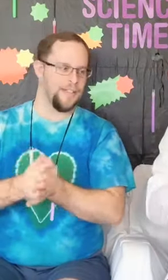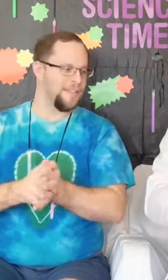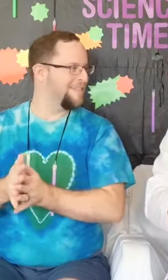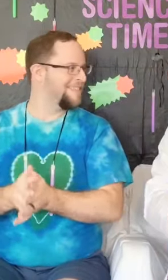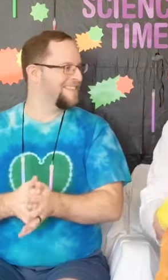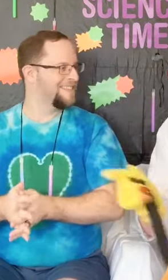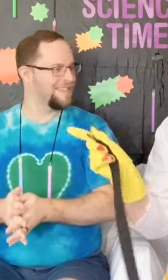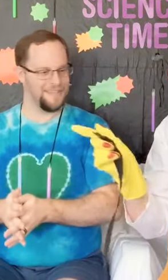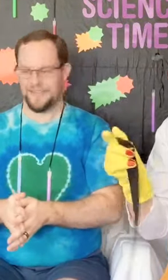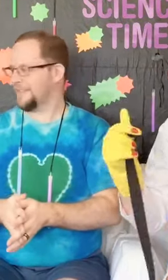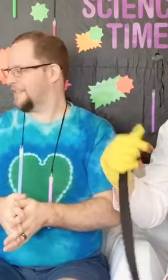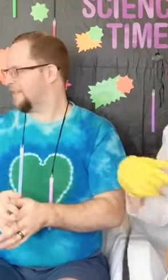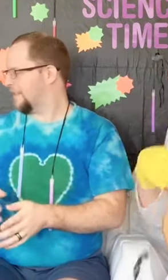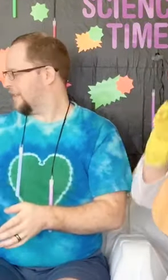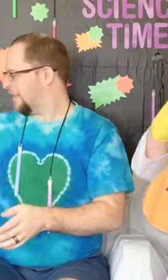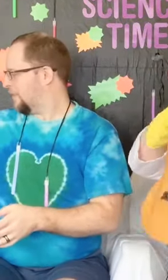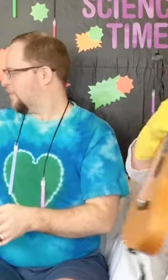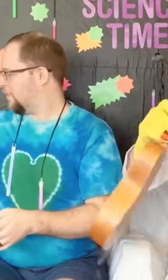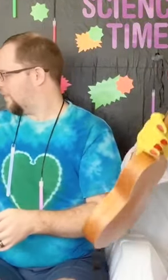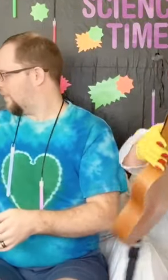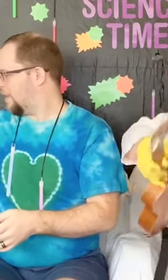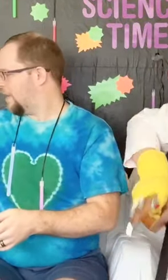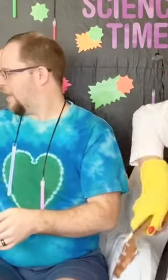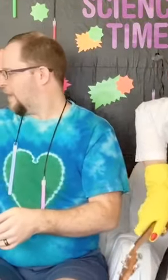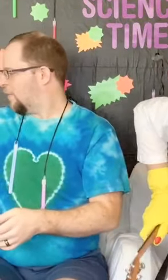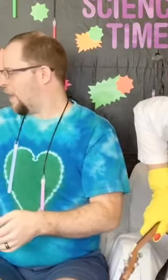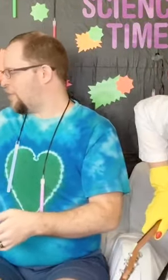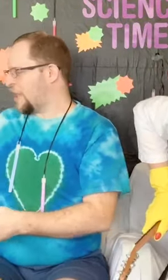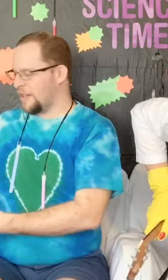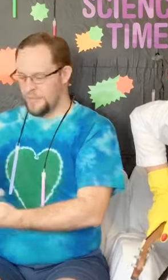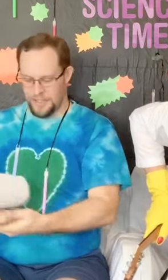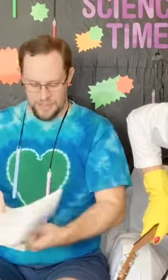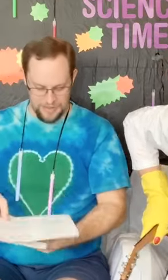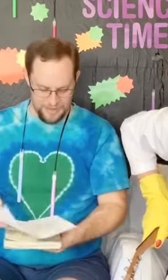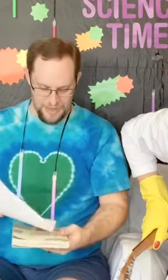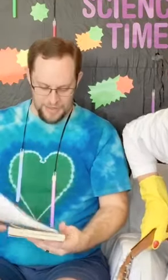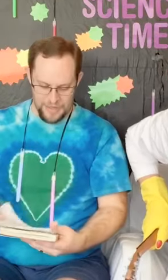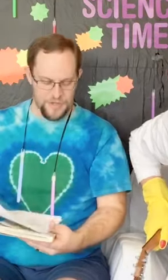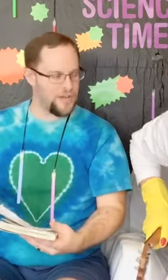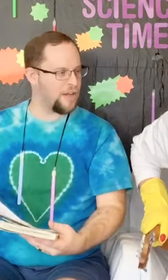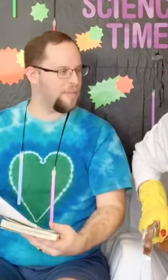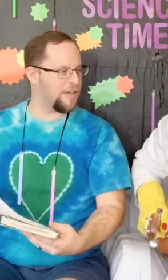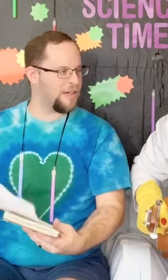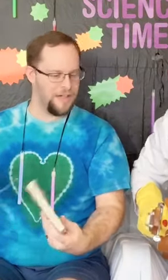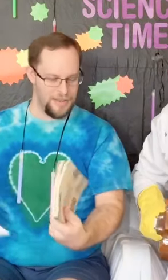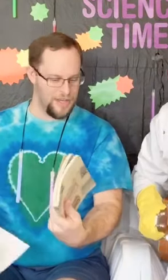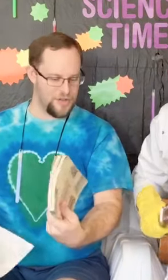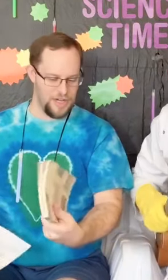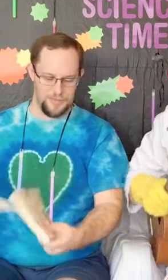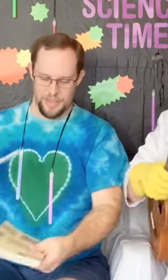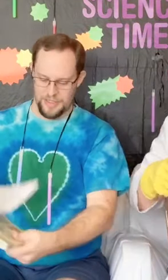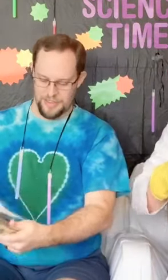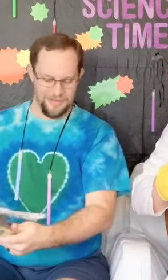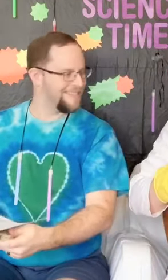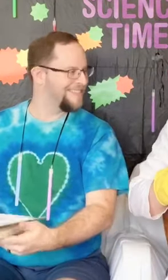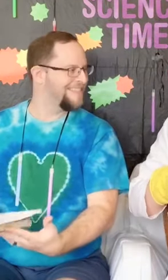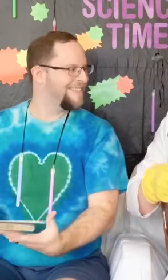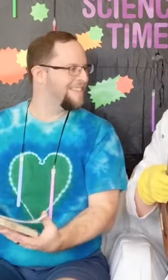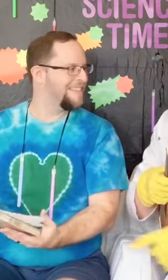special jingle. Do you mind getting my little jingle book? AARON: Which jingle book? CALI: That is the book, yes. AARON: This jingle book. CALI: This